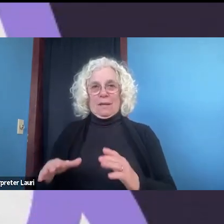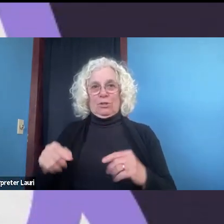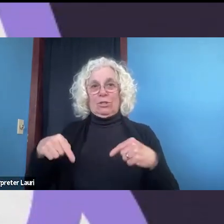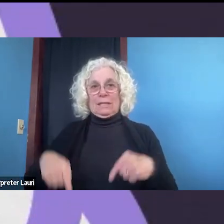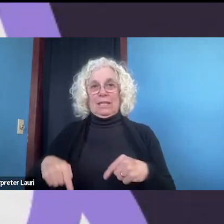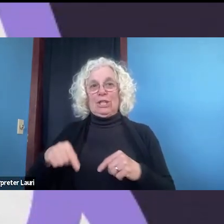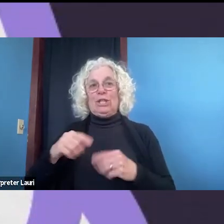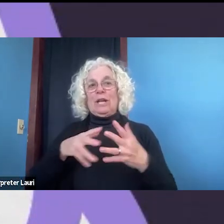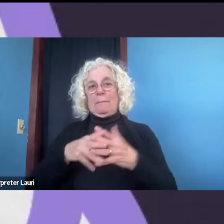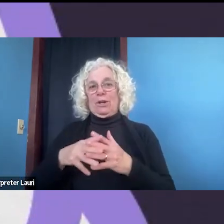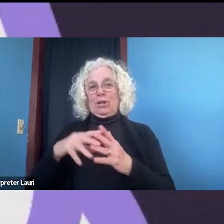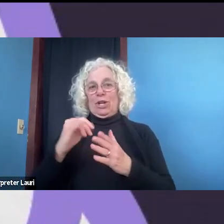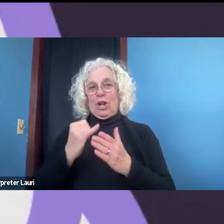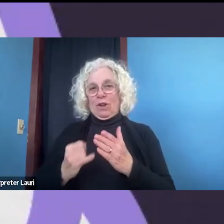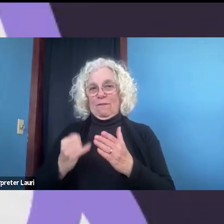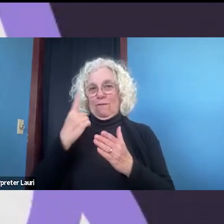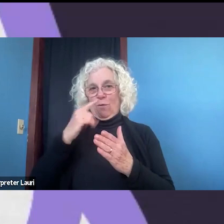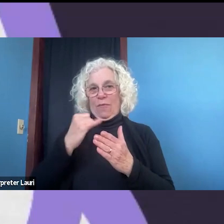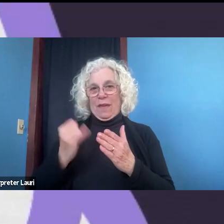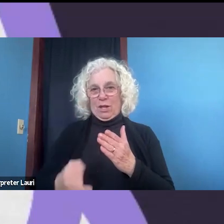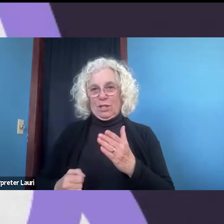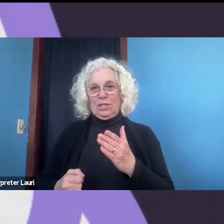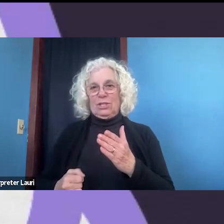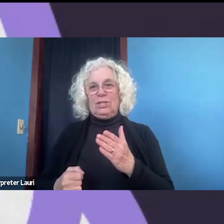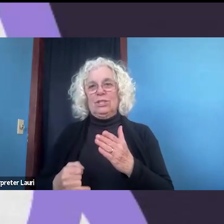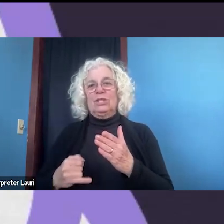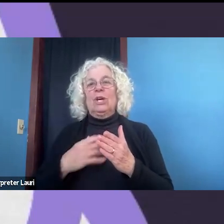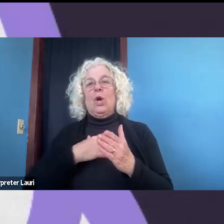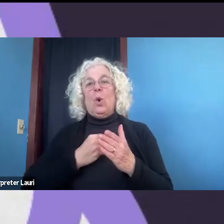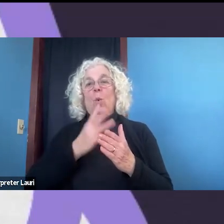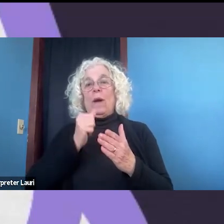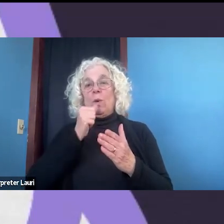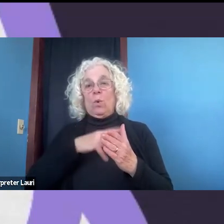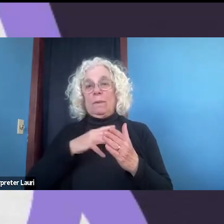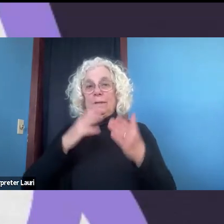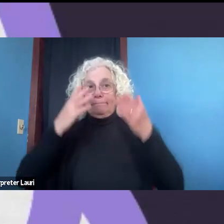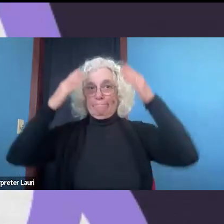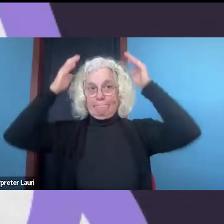I'm a white millennial woman with curly brown hair, with my sides shaved down, and today my hair is up in a bun.